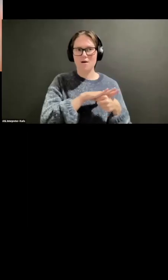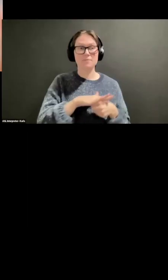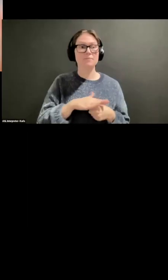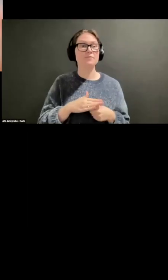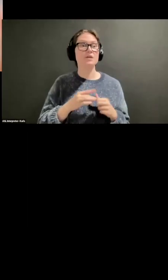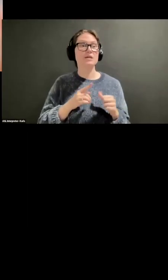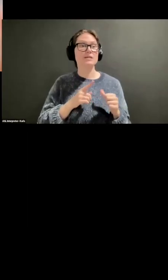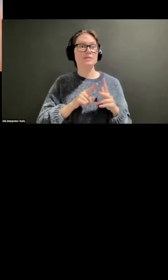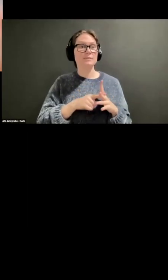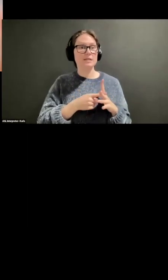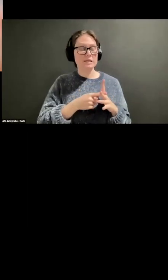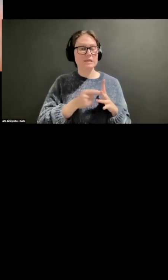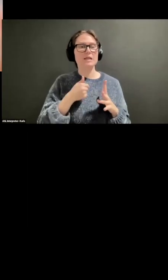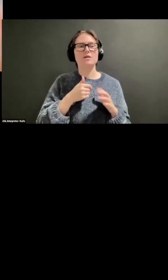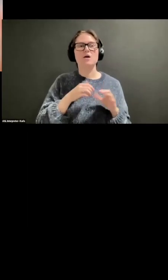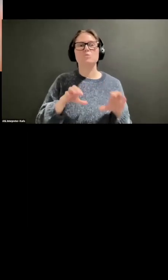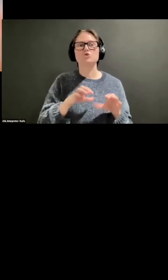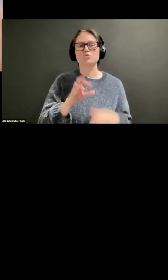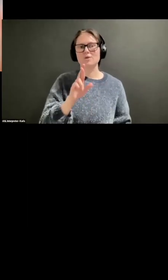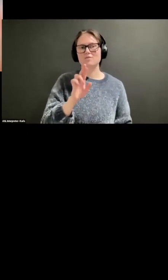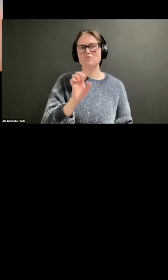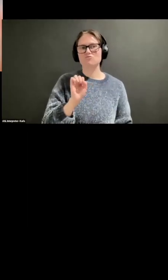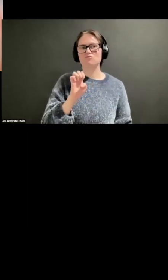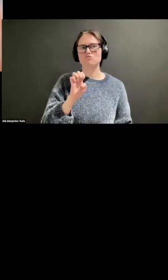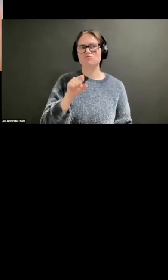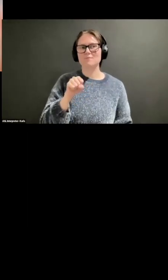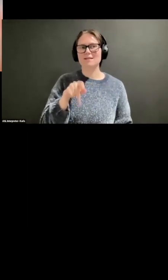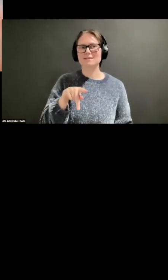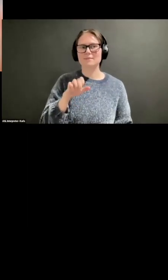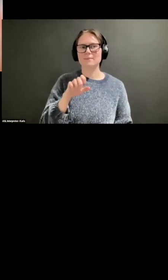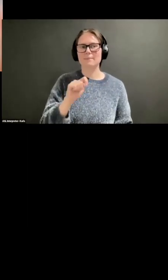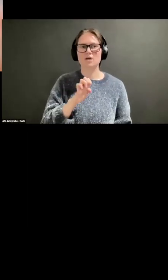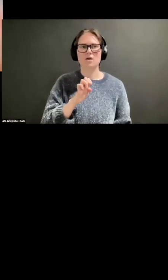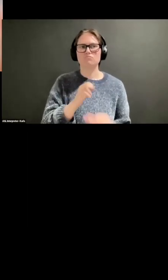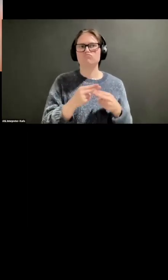So respite is where you provide some care to a foster